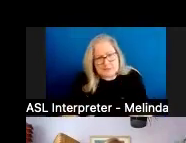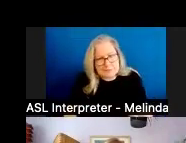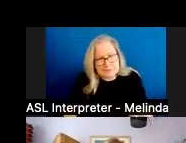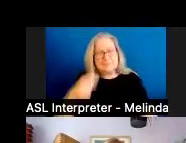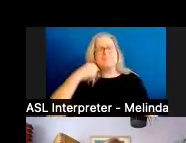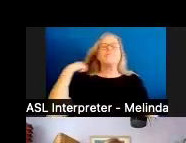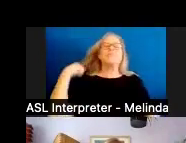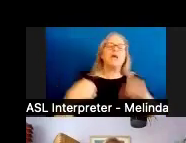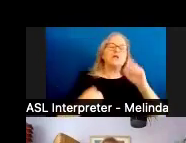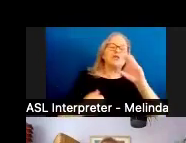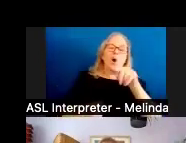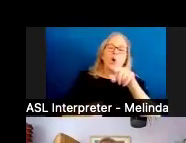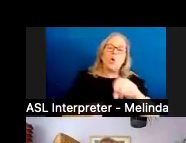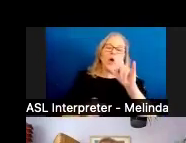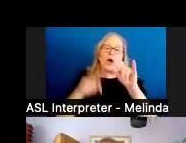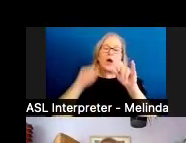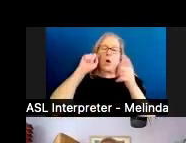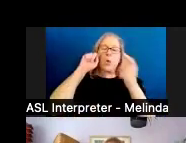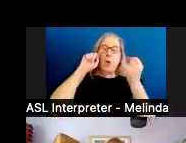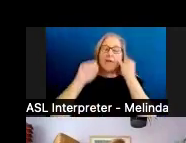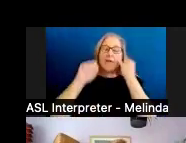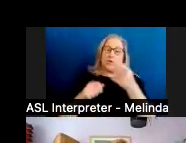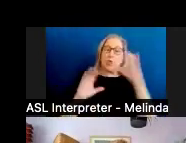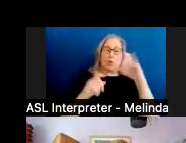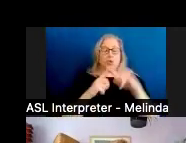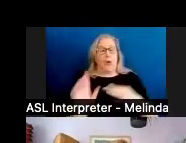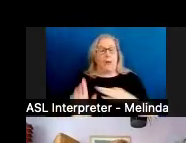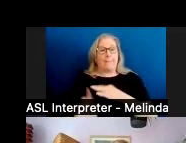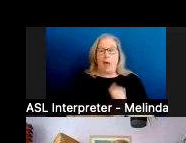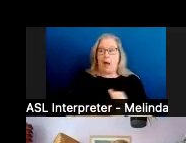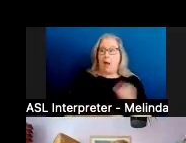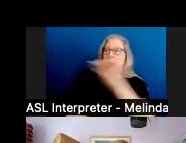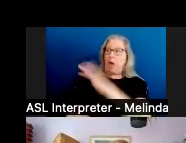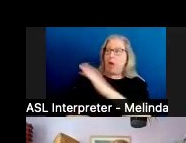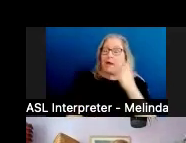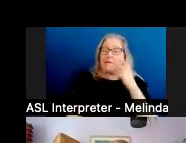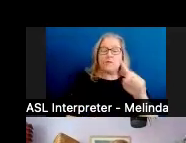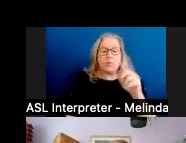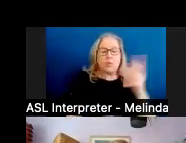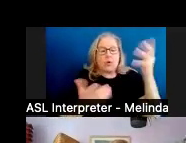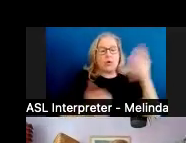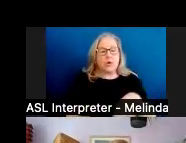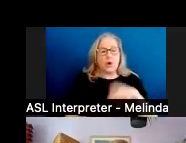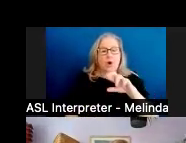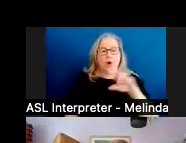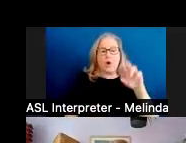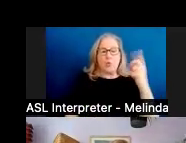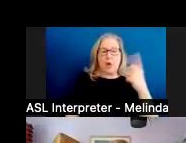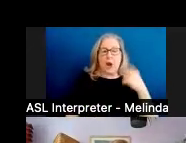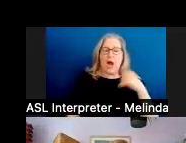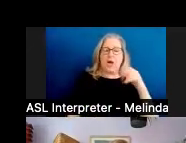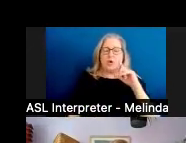So what if you are looking to apply for, say, for instance, the parent R01? So NIH has the parent R01 announcement,